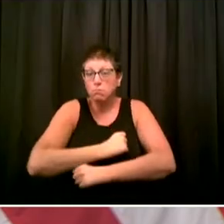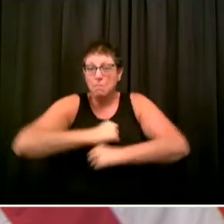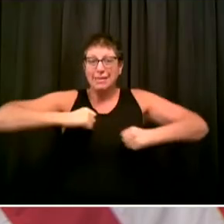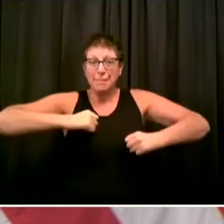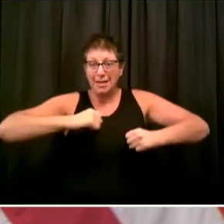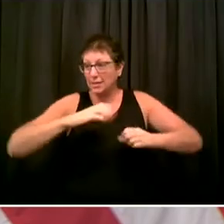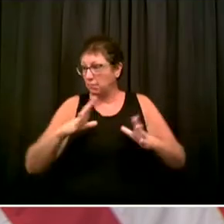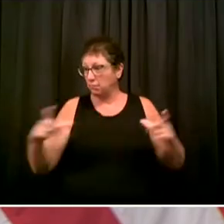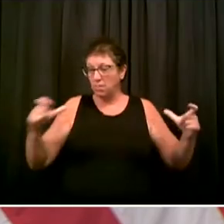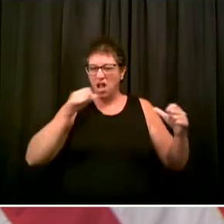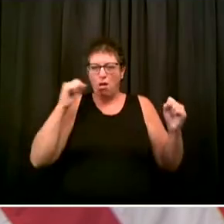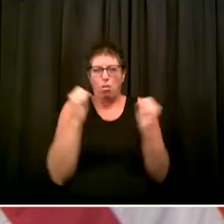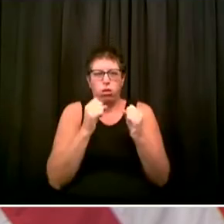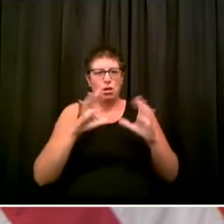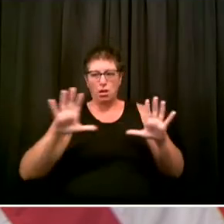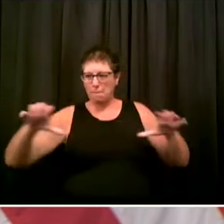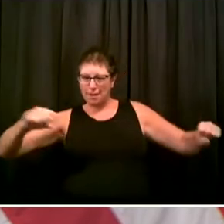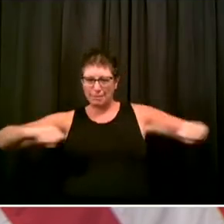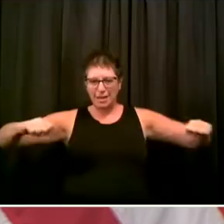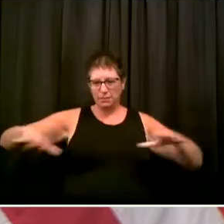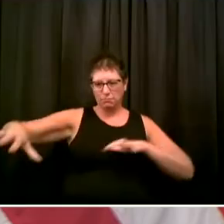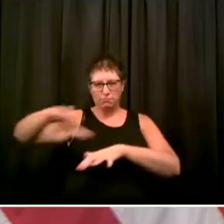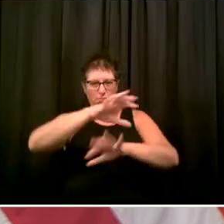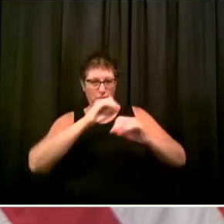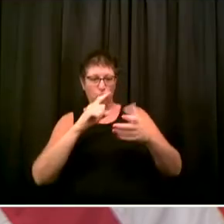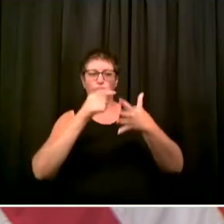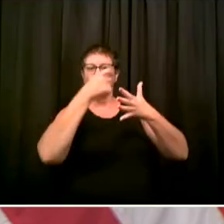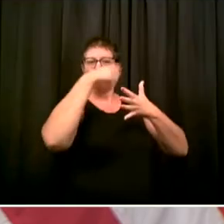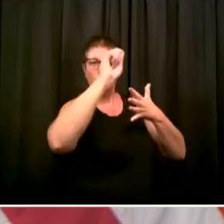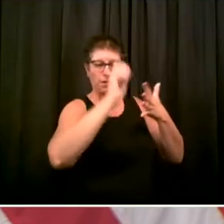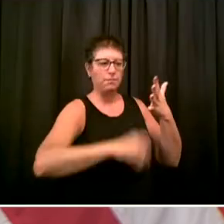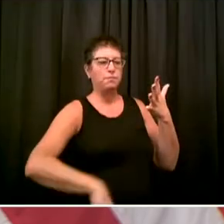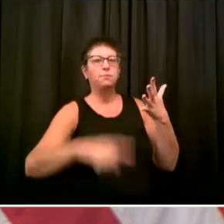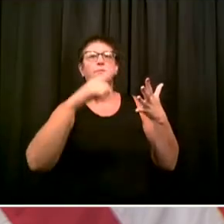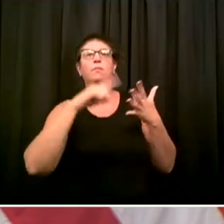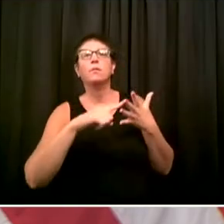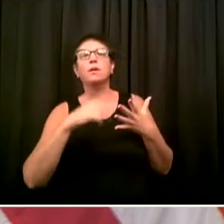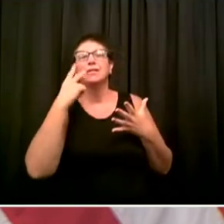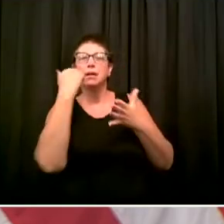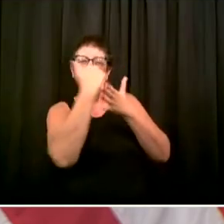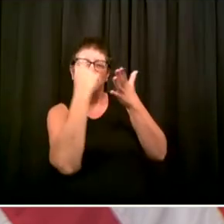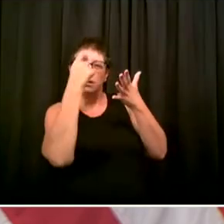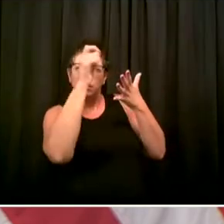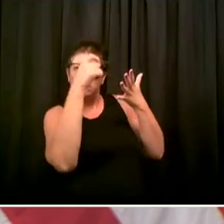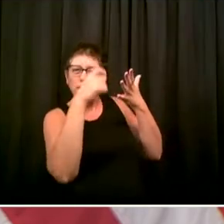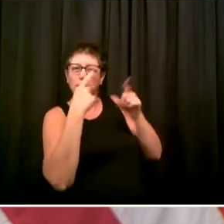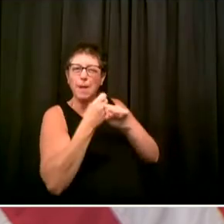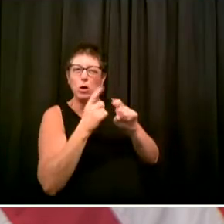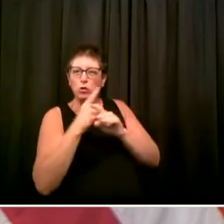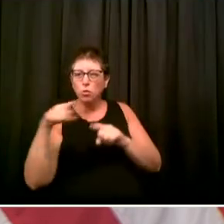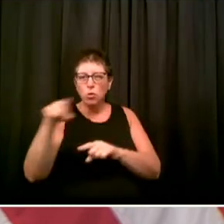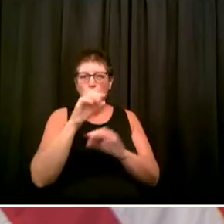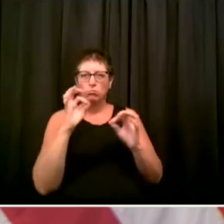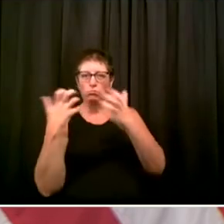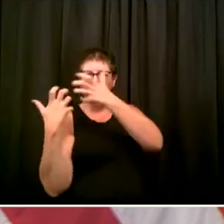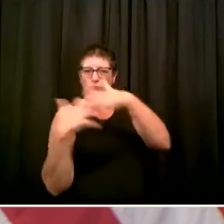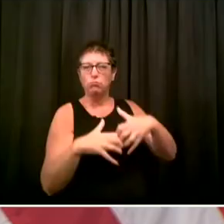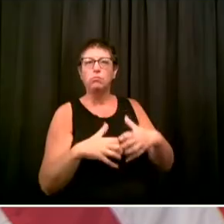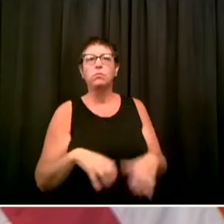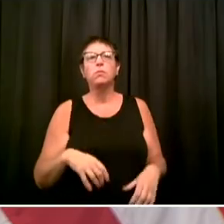IWF E HAVE MORE WORK TO DO ON MAKING SURE THEY CAN OPEN. AN EXAMINATION OF EXHAUST FANS, EACH TEAM.